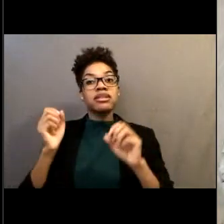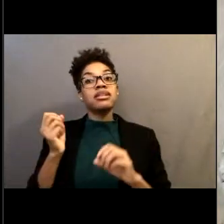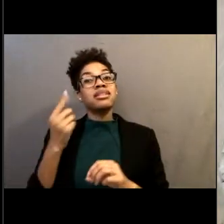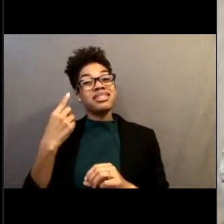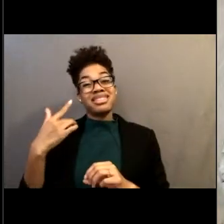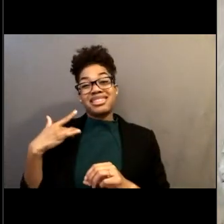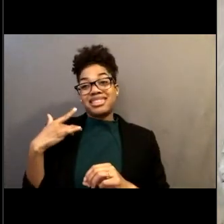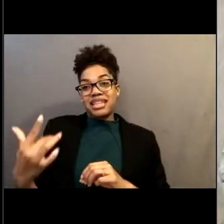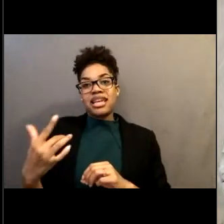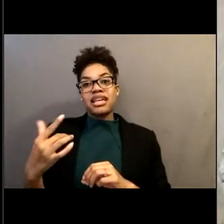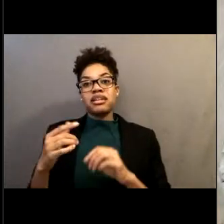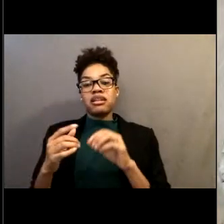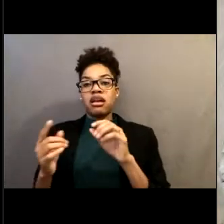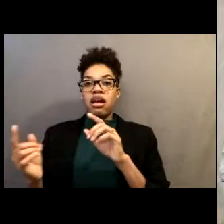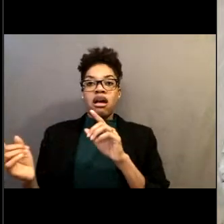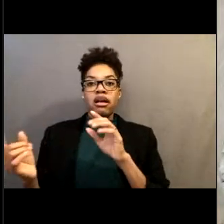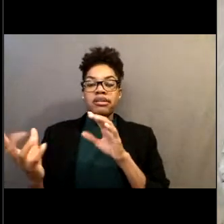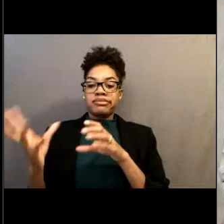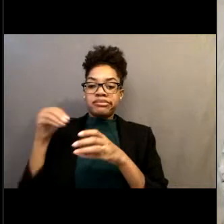that nothing will fall off of it or otherwise break.